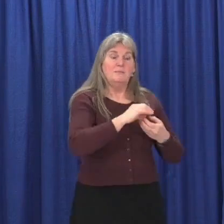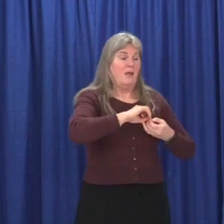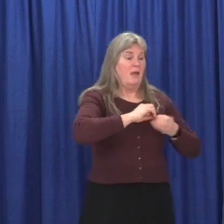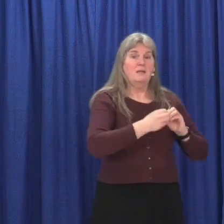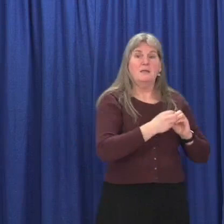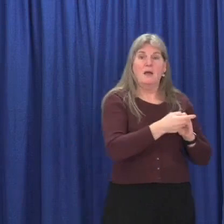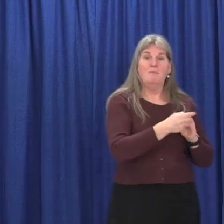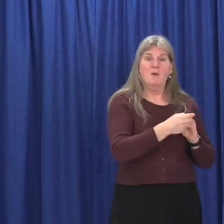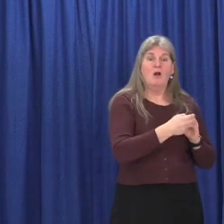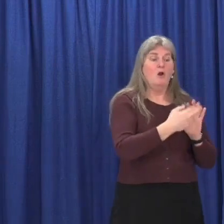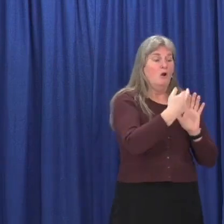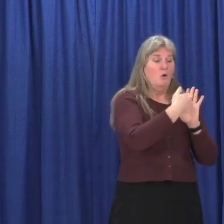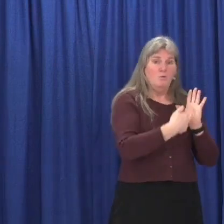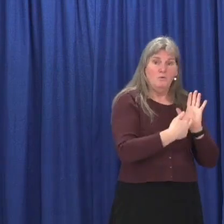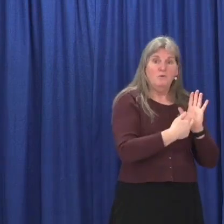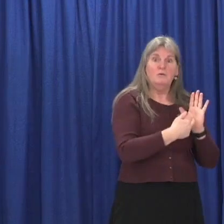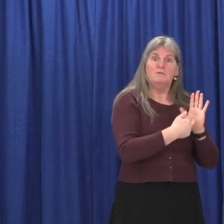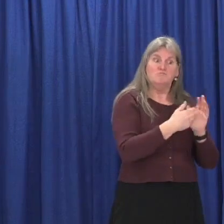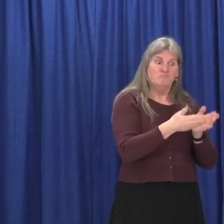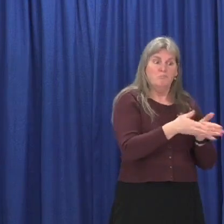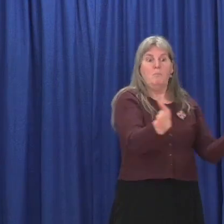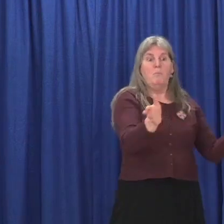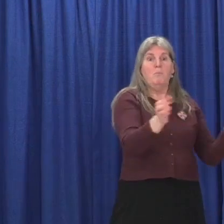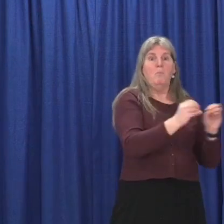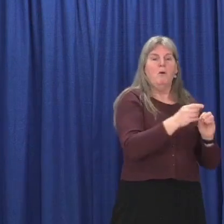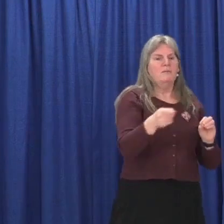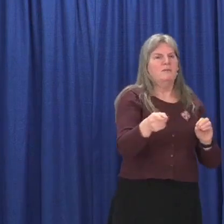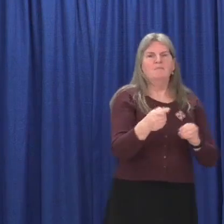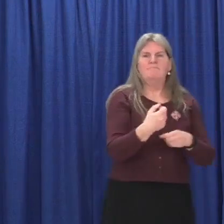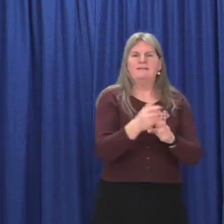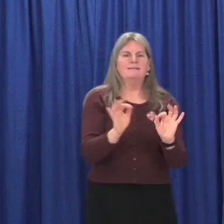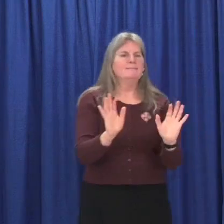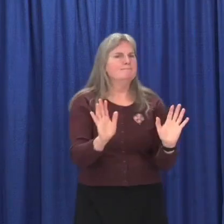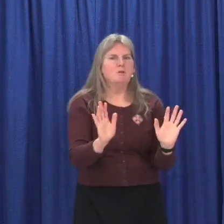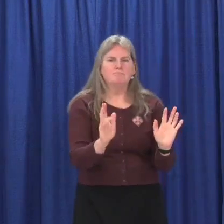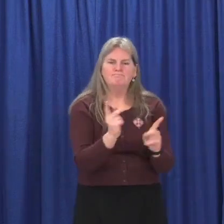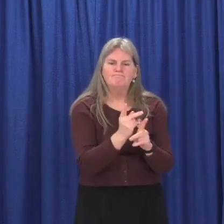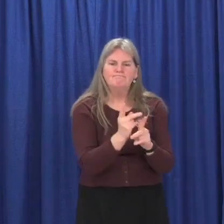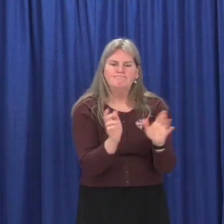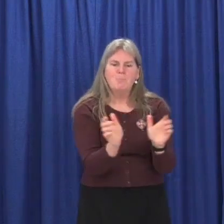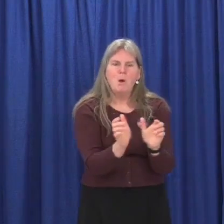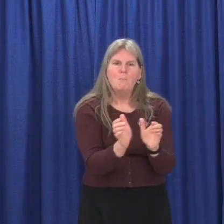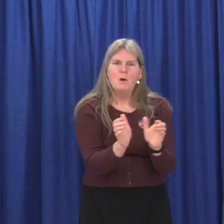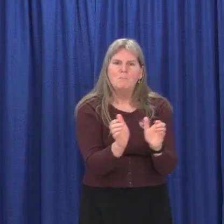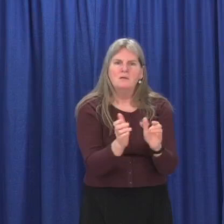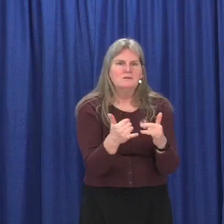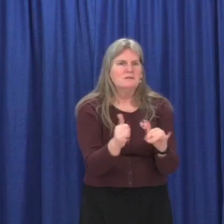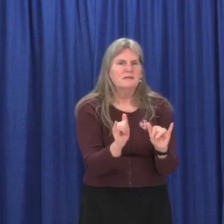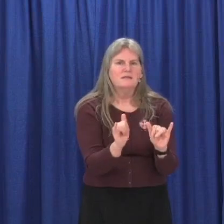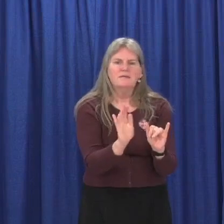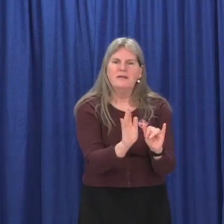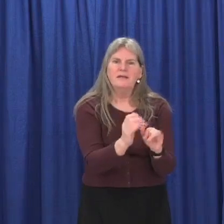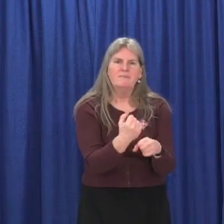lifted. For some people, that's their own personal choice. For others, it's about their vulnerabilities. For some people,